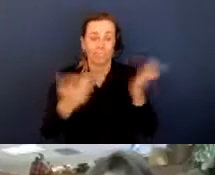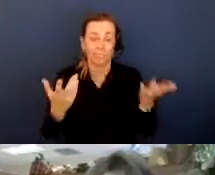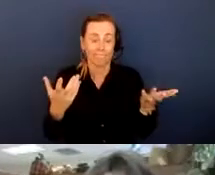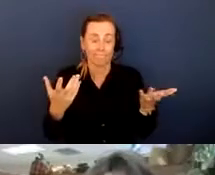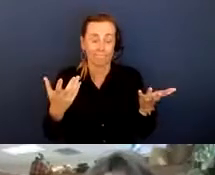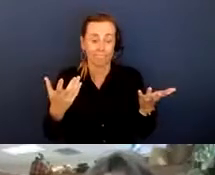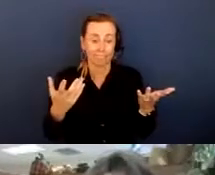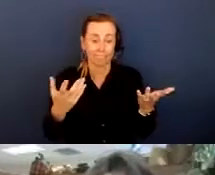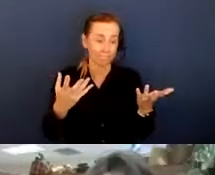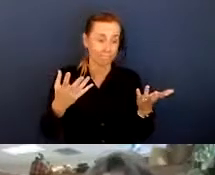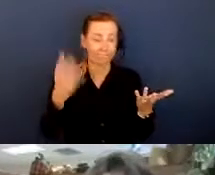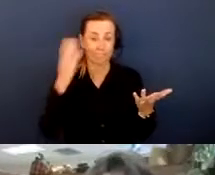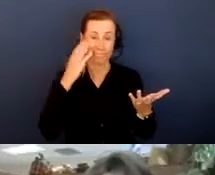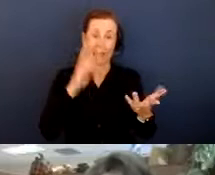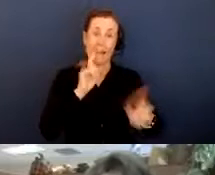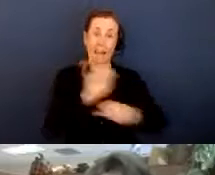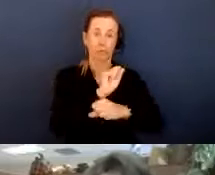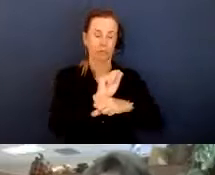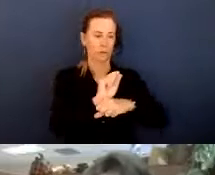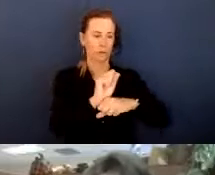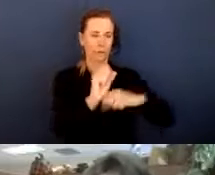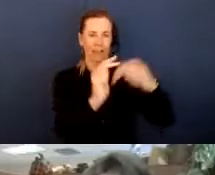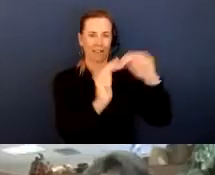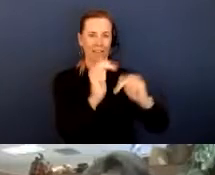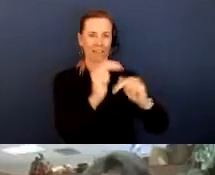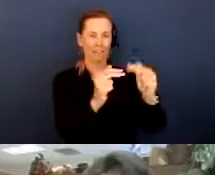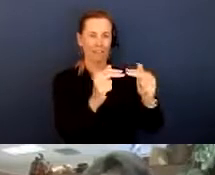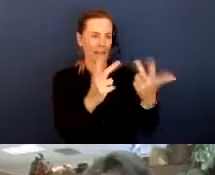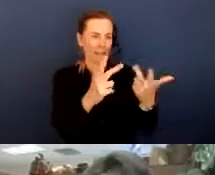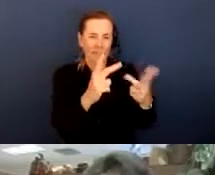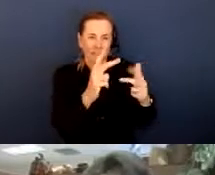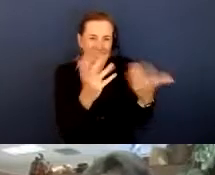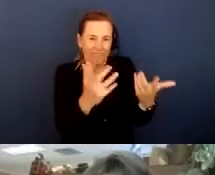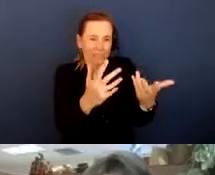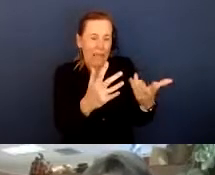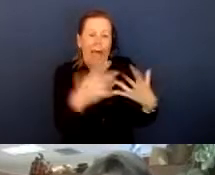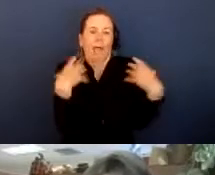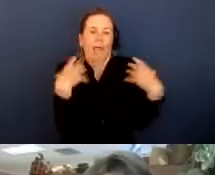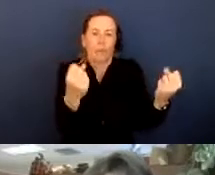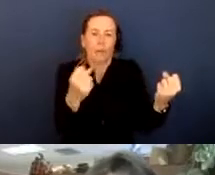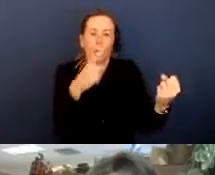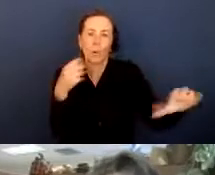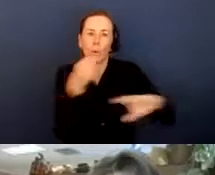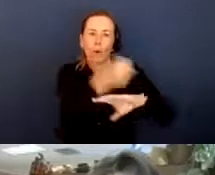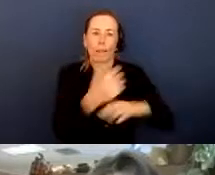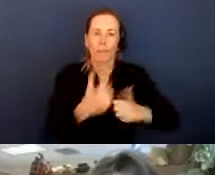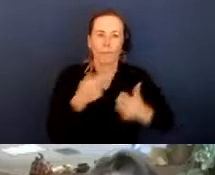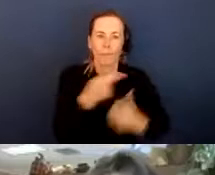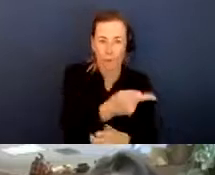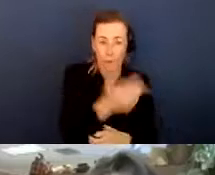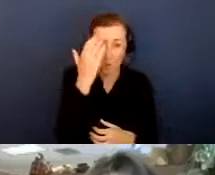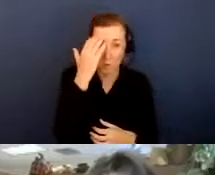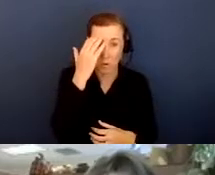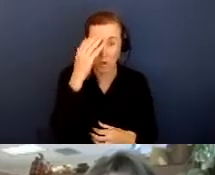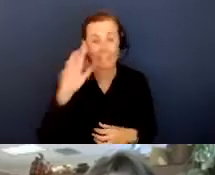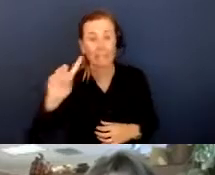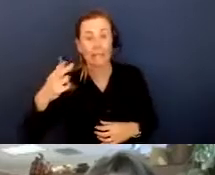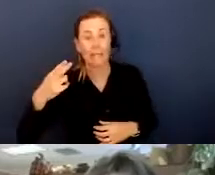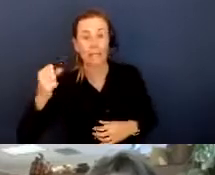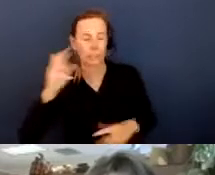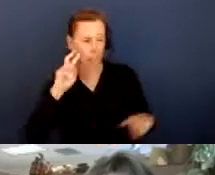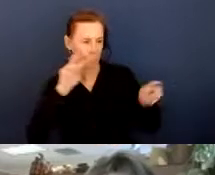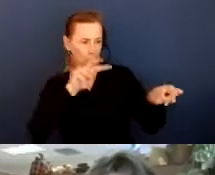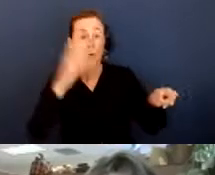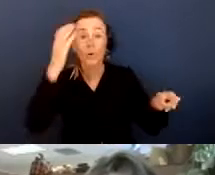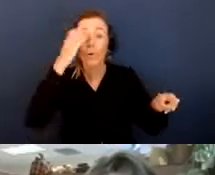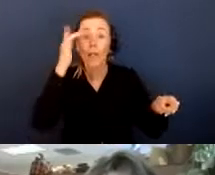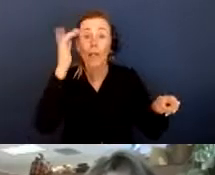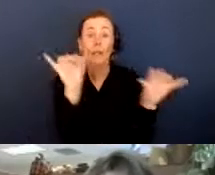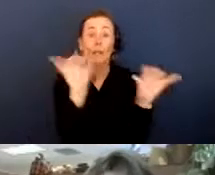and that would mean that actual building that assigns residents with disabilities are observed by the DHS.